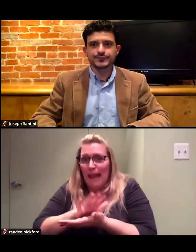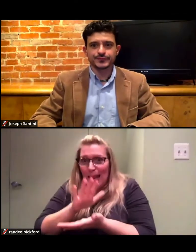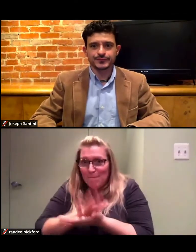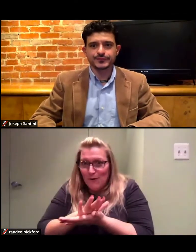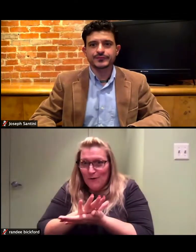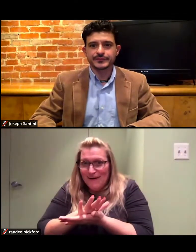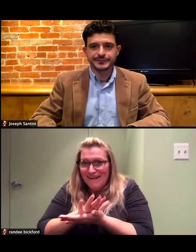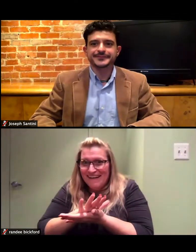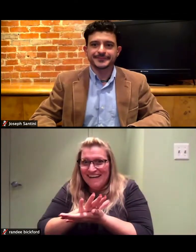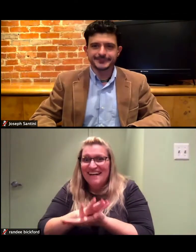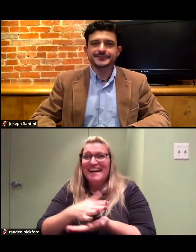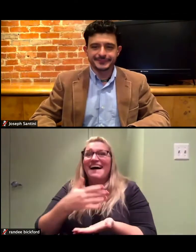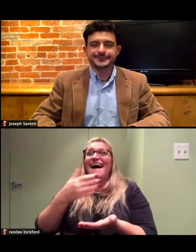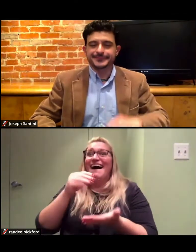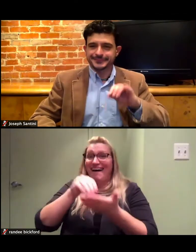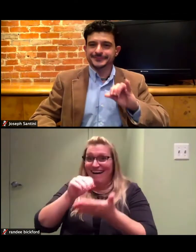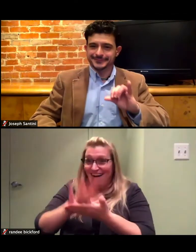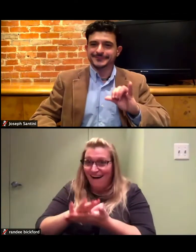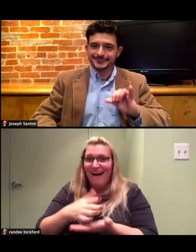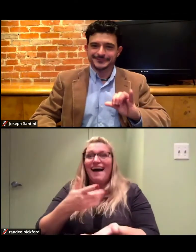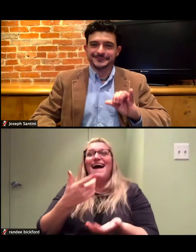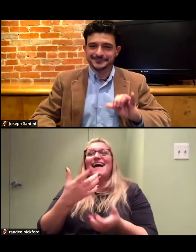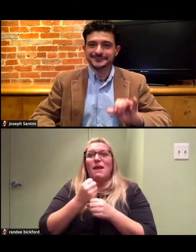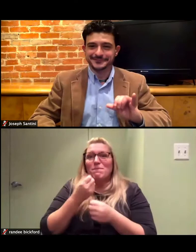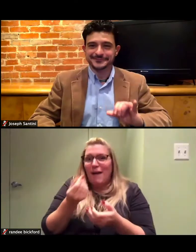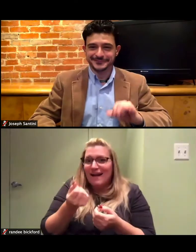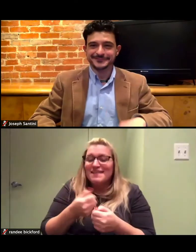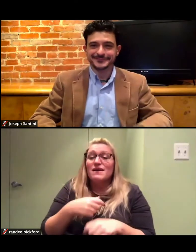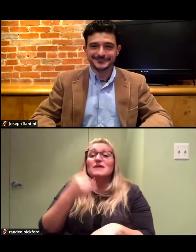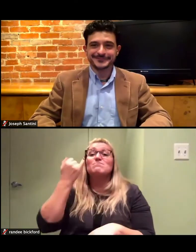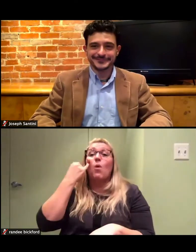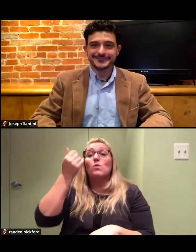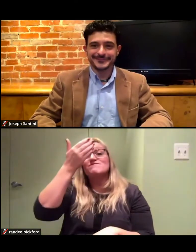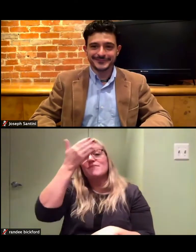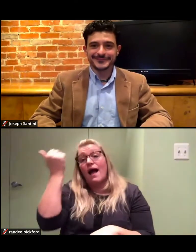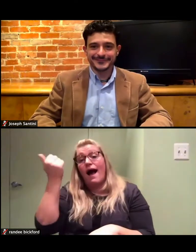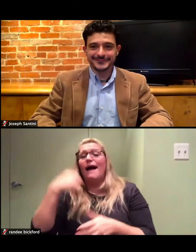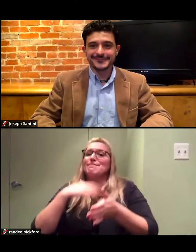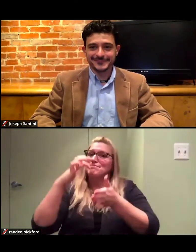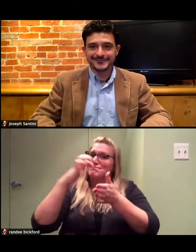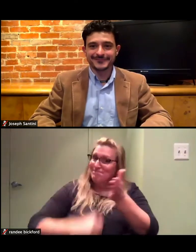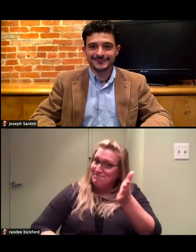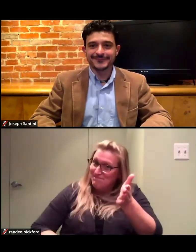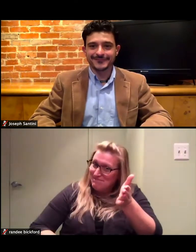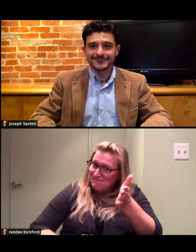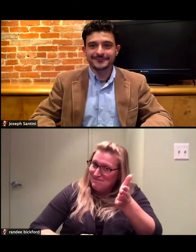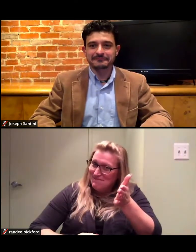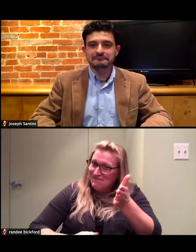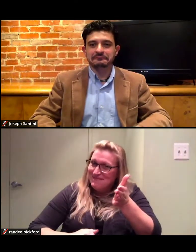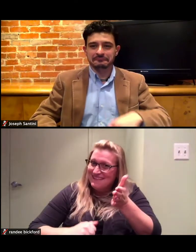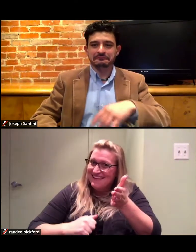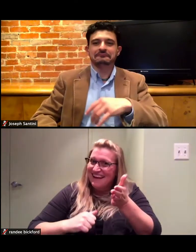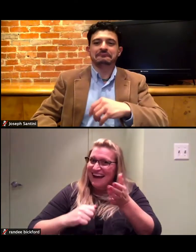if they put the name and date on their paperwork, if they did those things, then they would get money. And if they forgot,